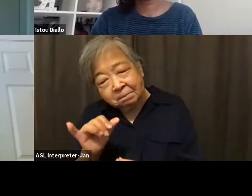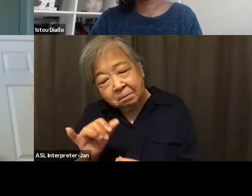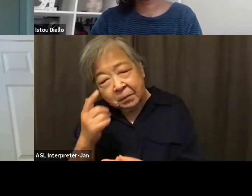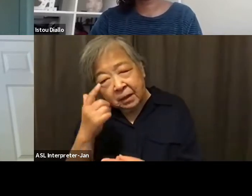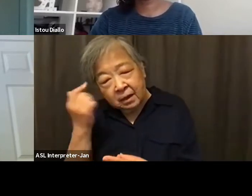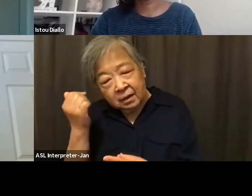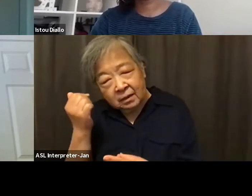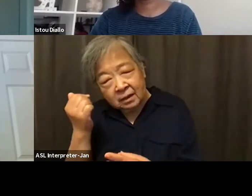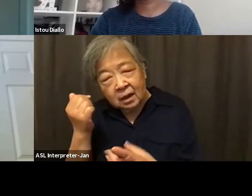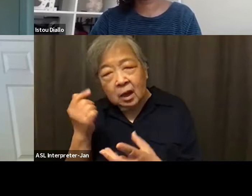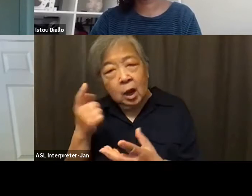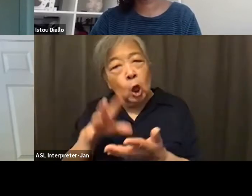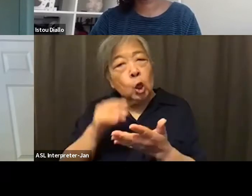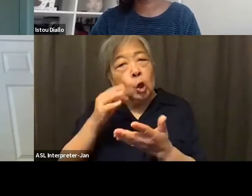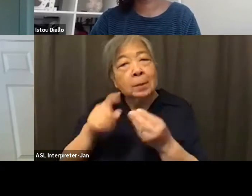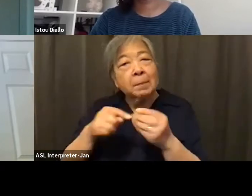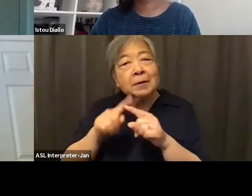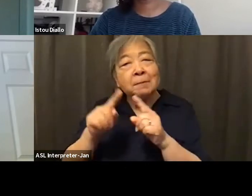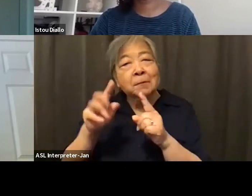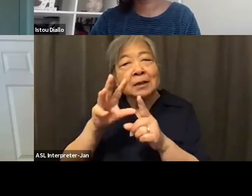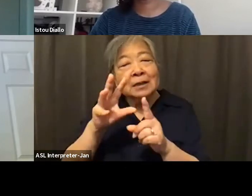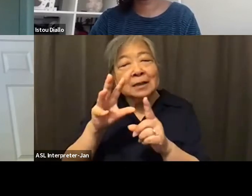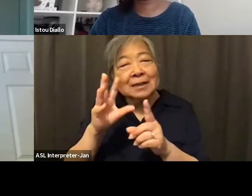about different experiences in terms of what you choose to study.